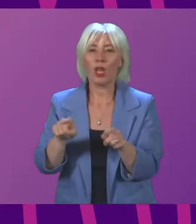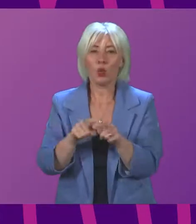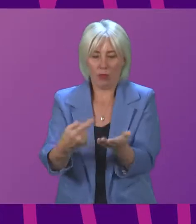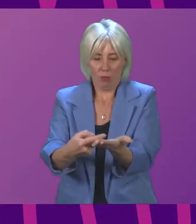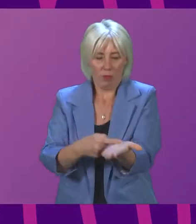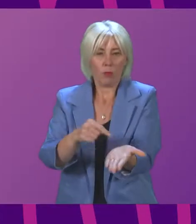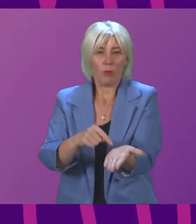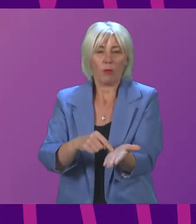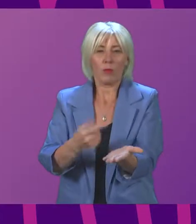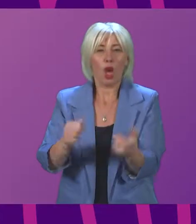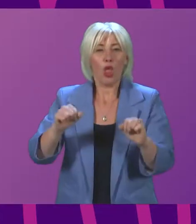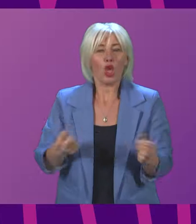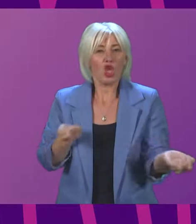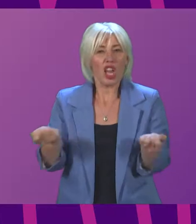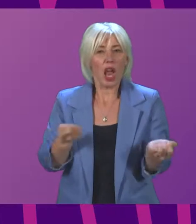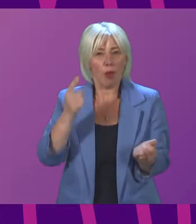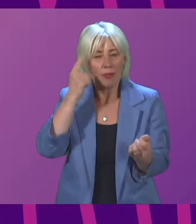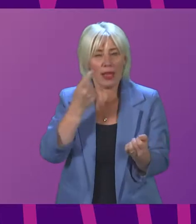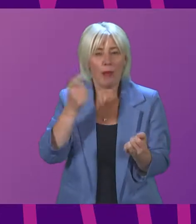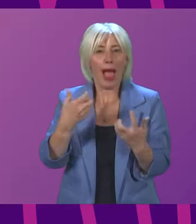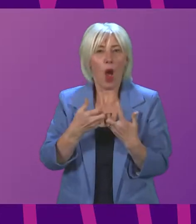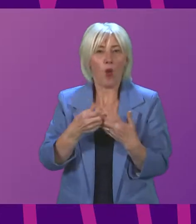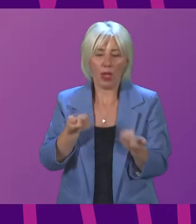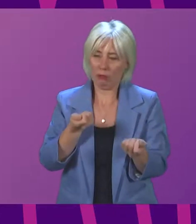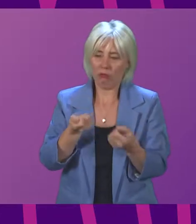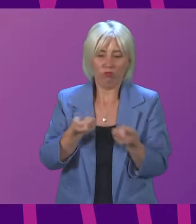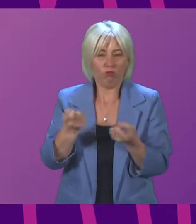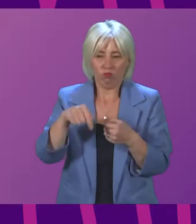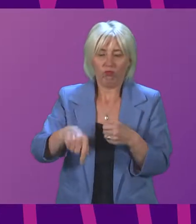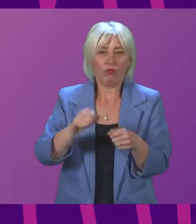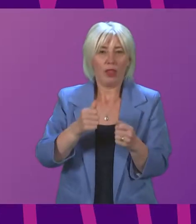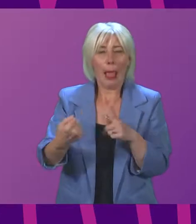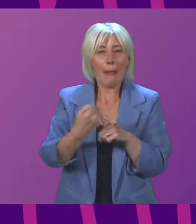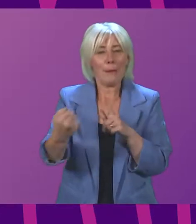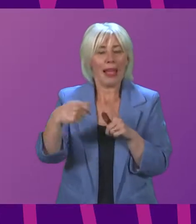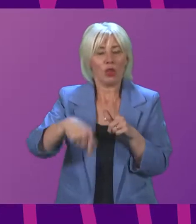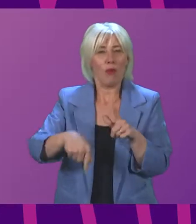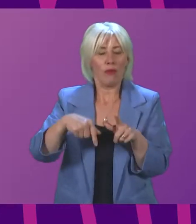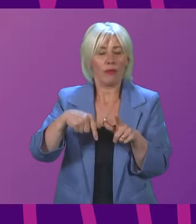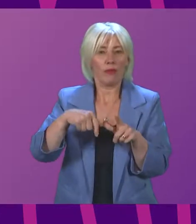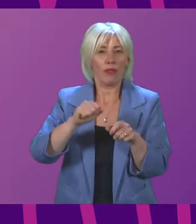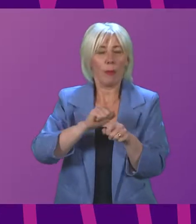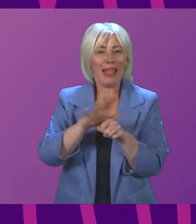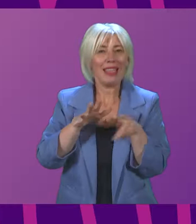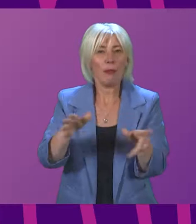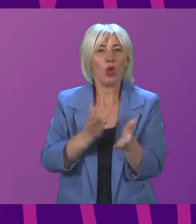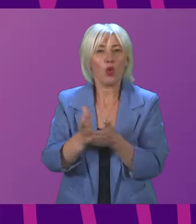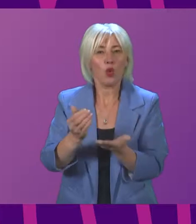“consider the impacts ... of handling of the pandemic on the exercise of Convention rights”, and create a full